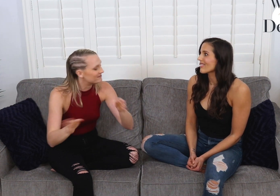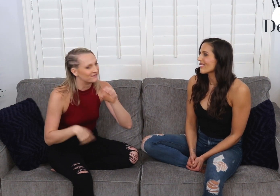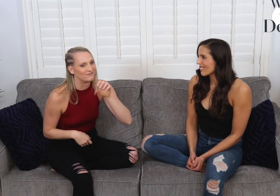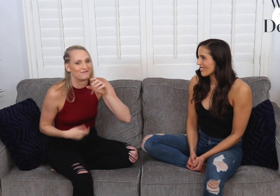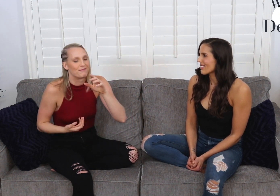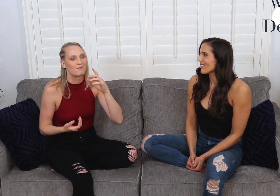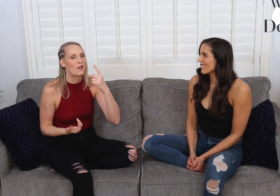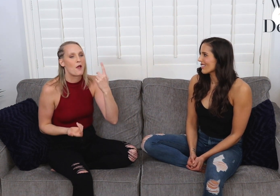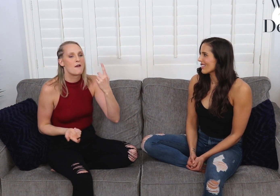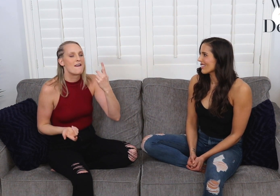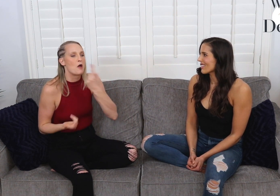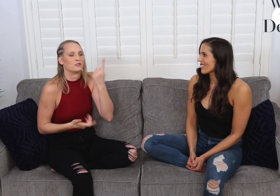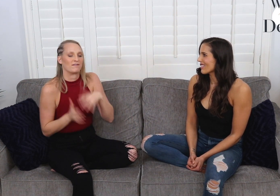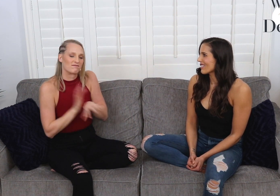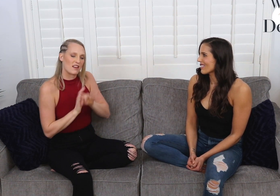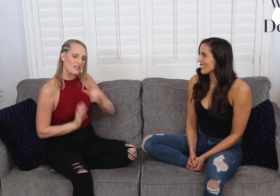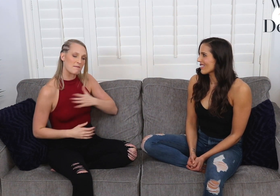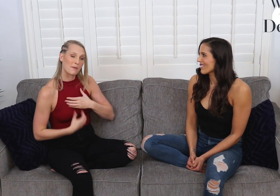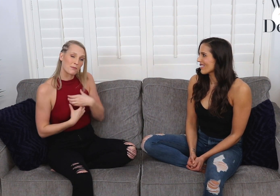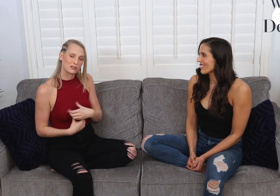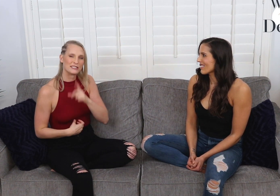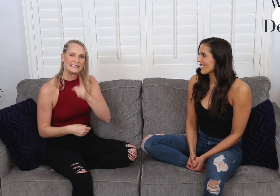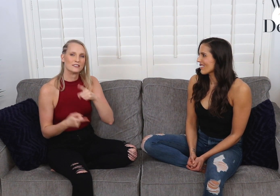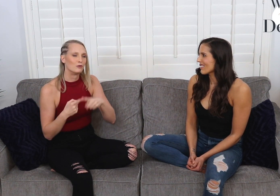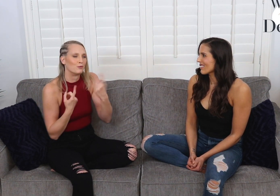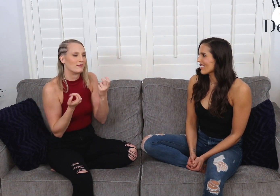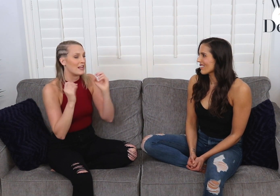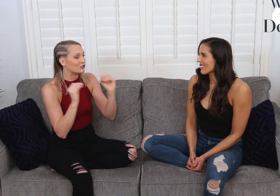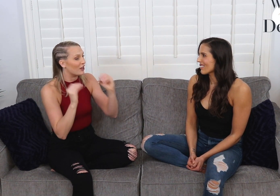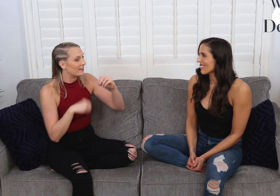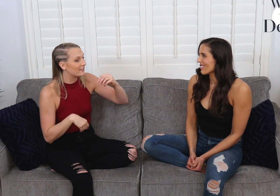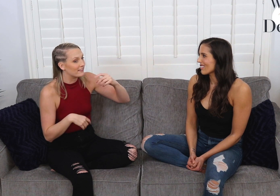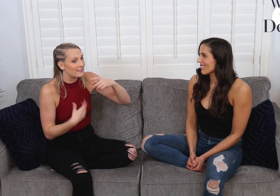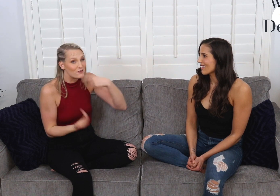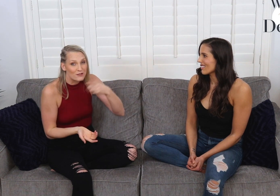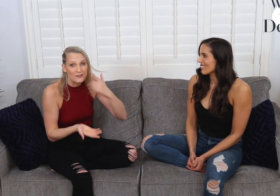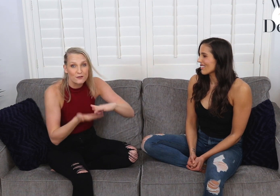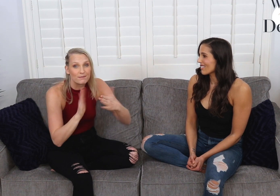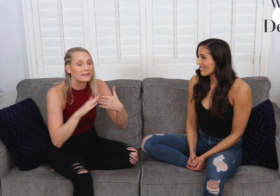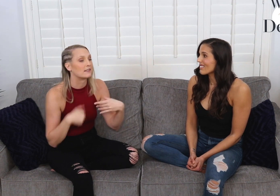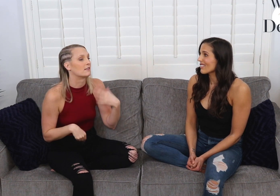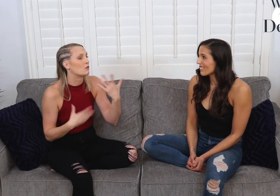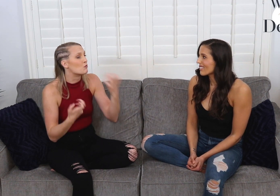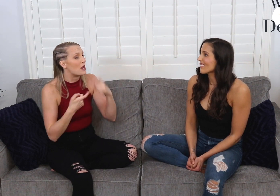experienced both avenues and that's when I discovered my passion is to educate the hearing community.